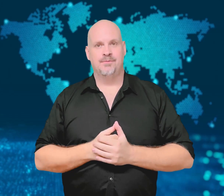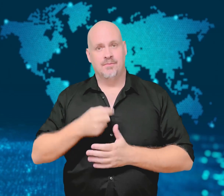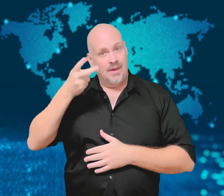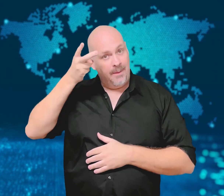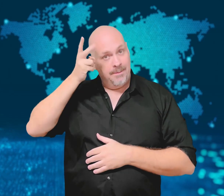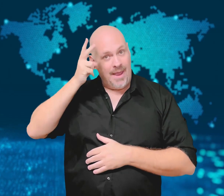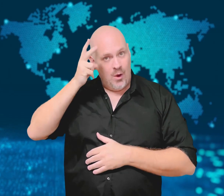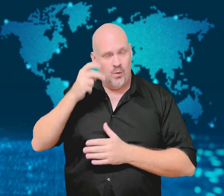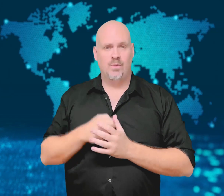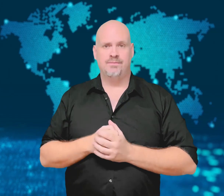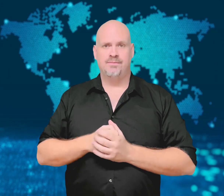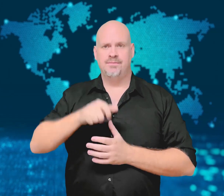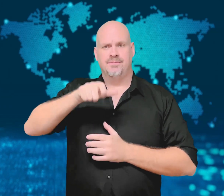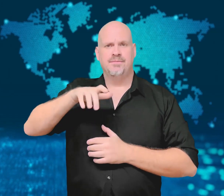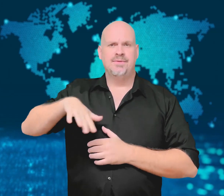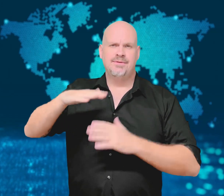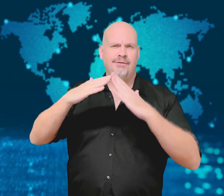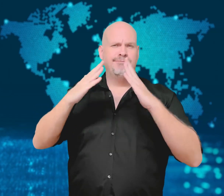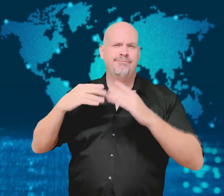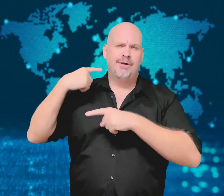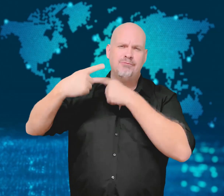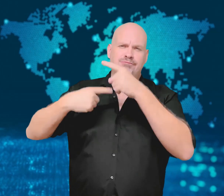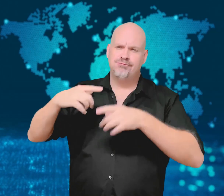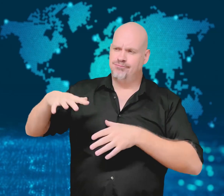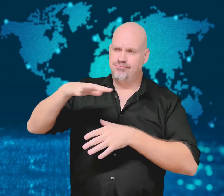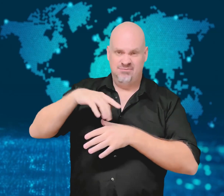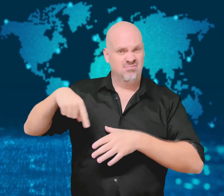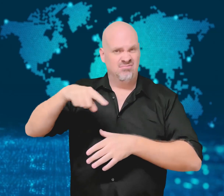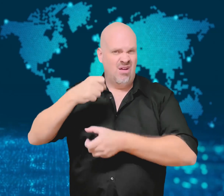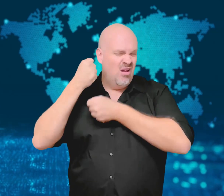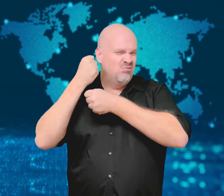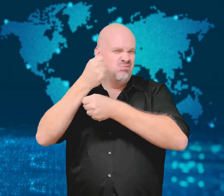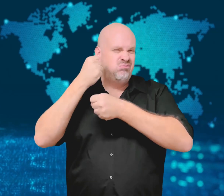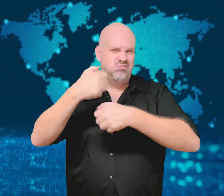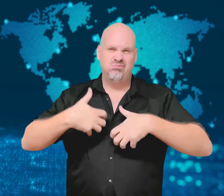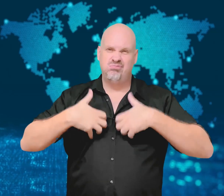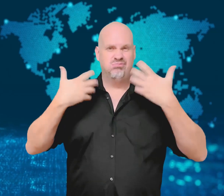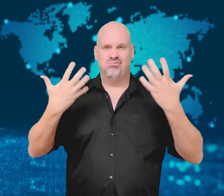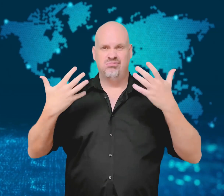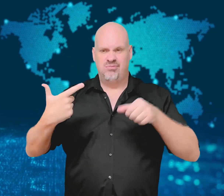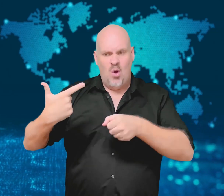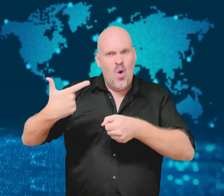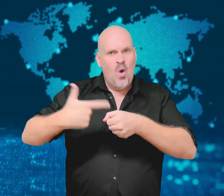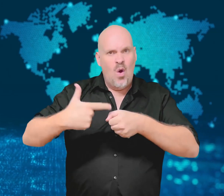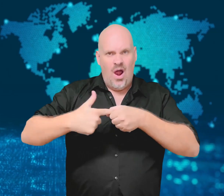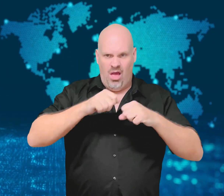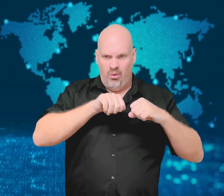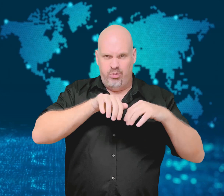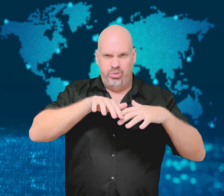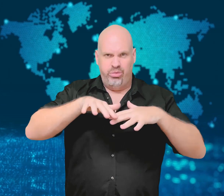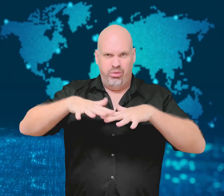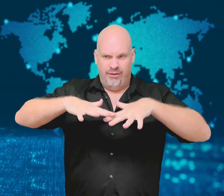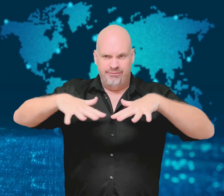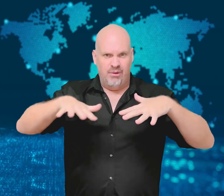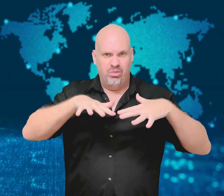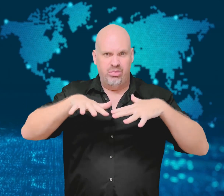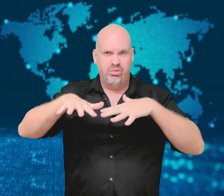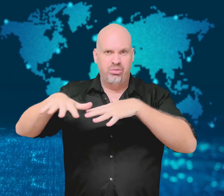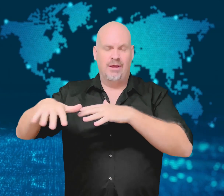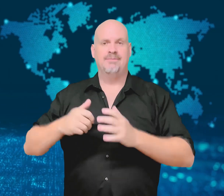Indigenous protests oil spill